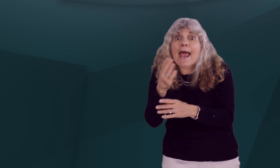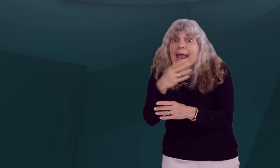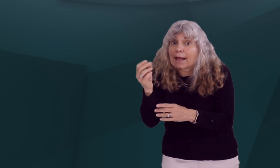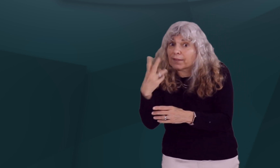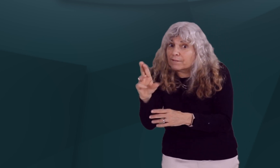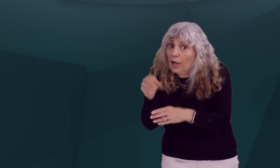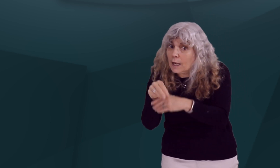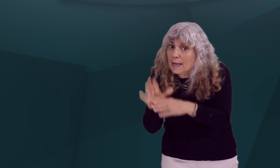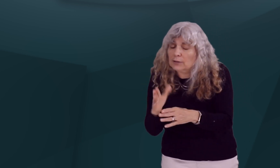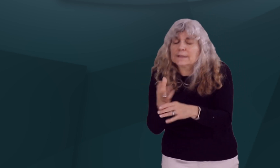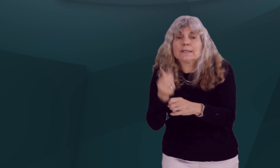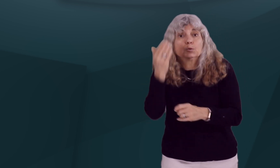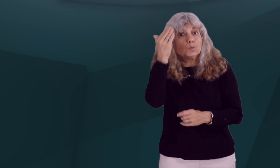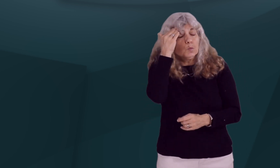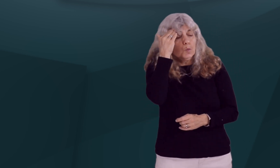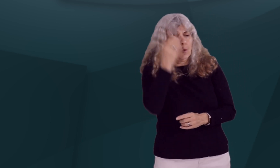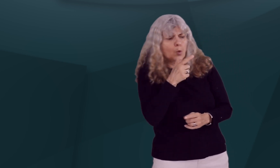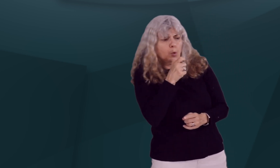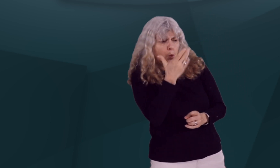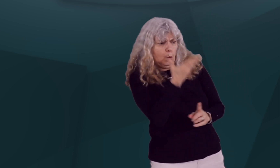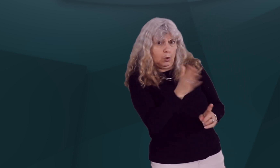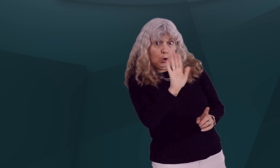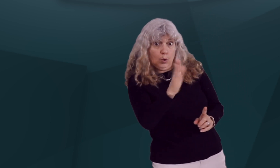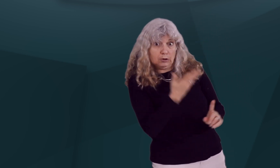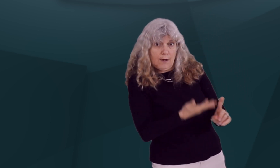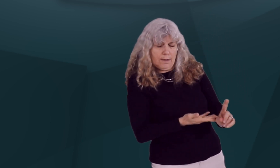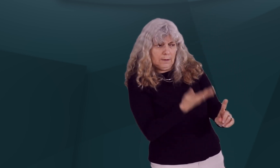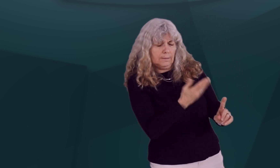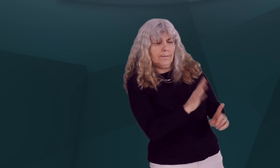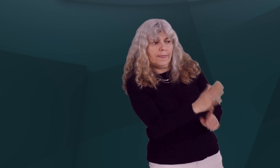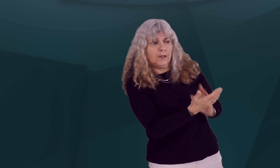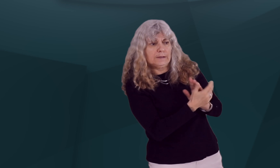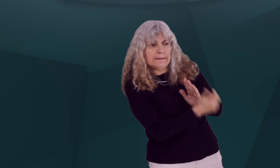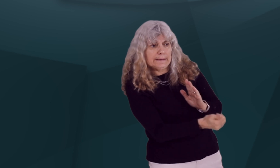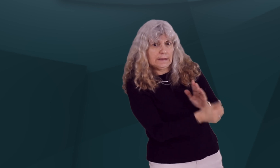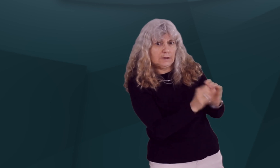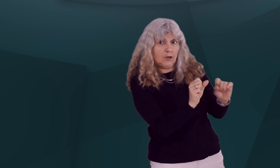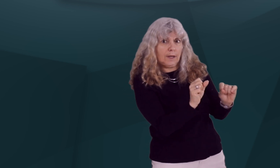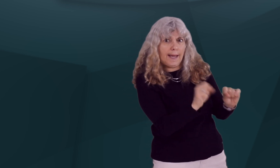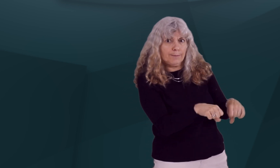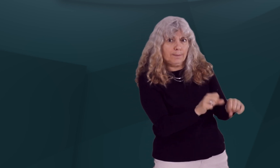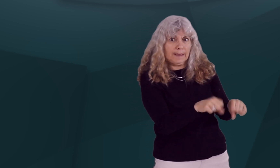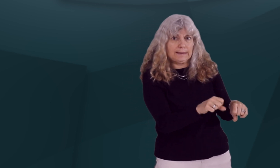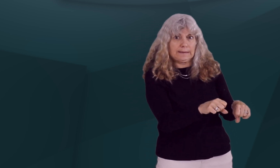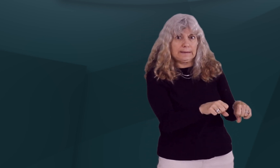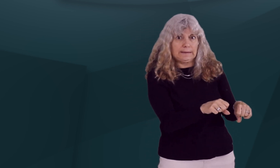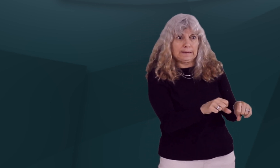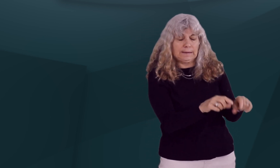and the VR counselor will get to know your child, their skills, and their abilities.